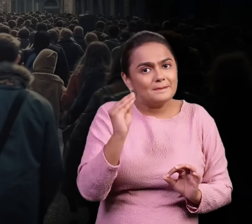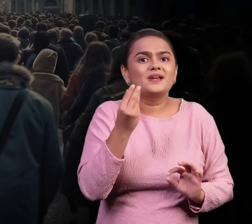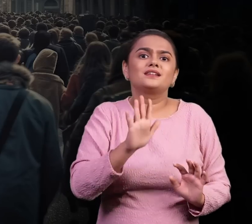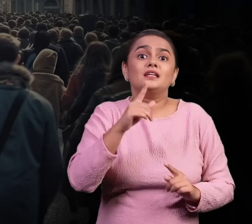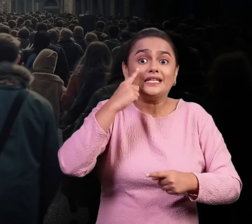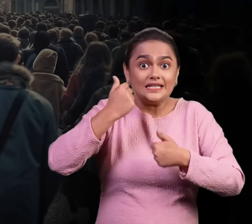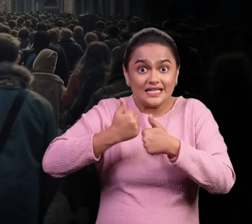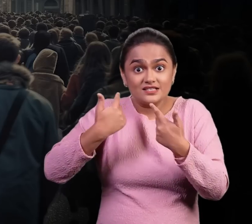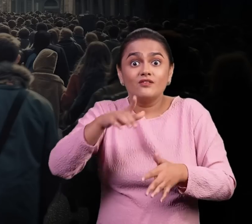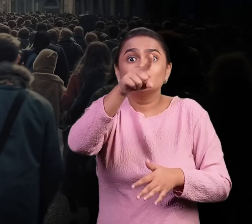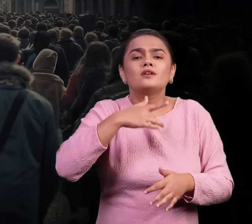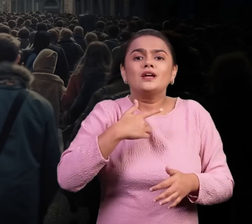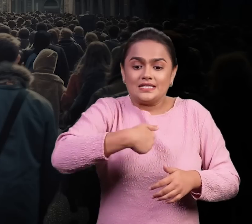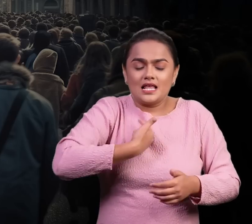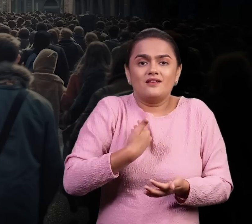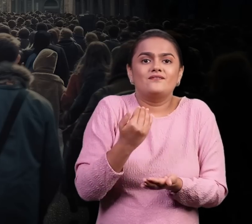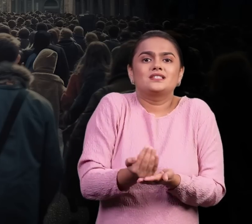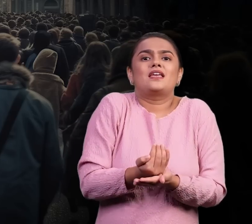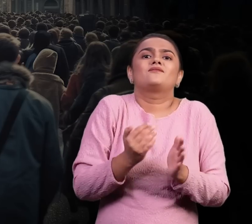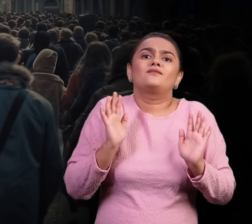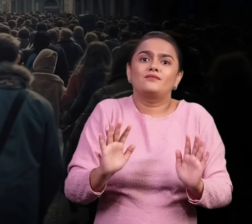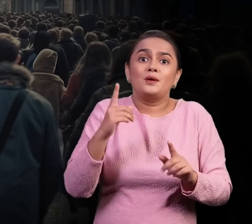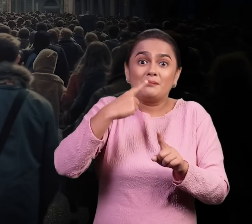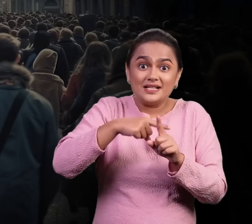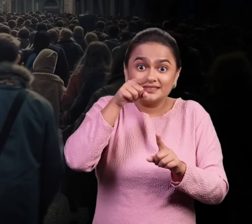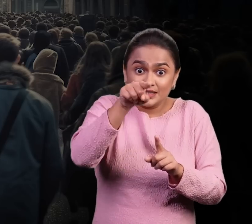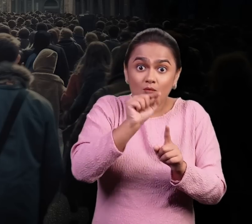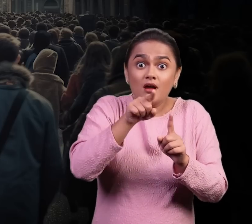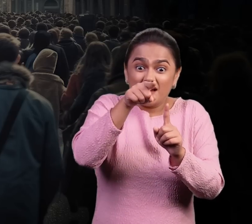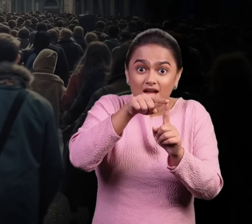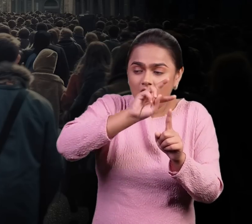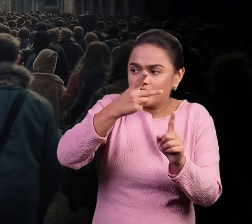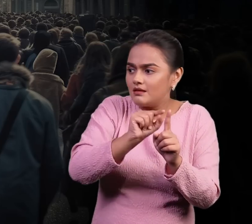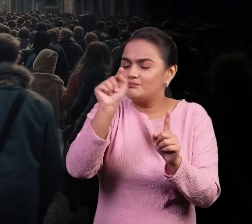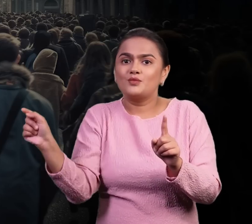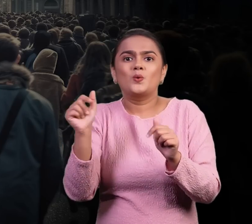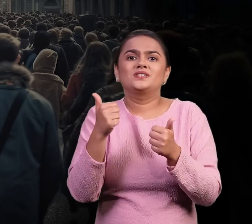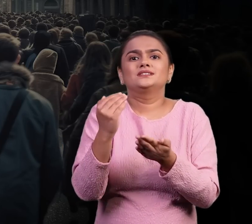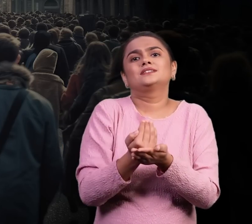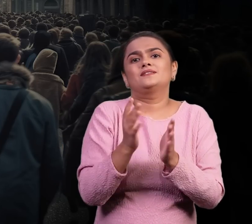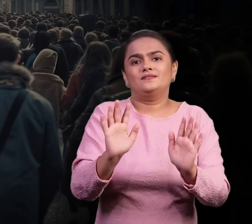By getting tested, you can stay safe and prevent transmitting it to others.